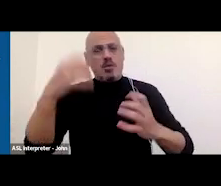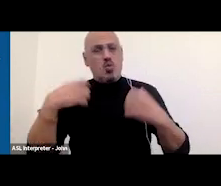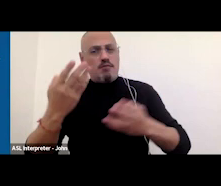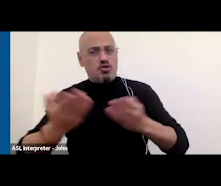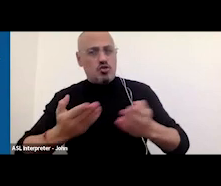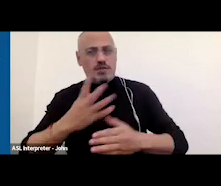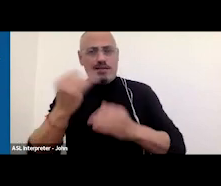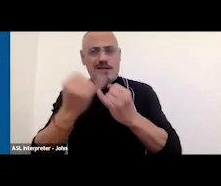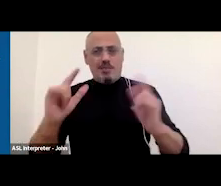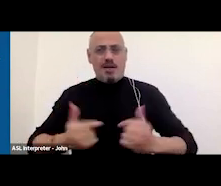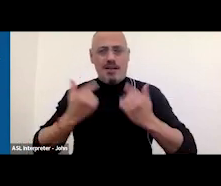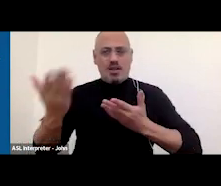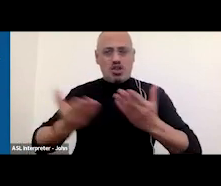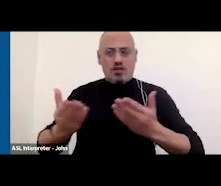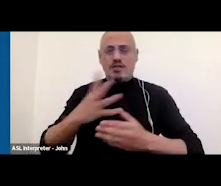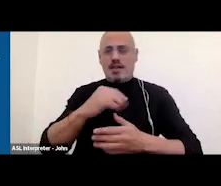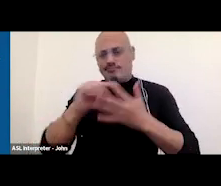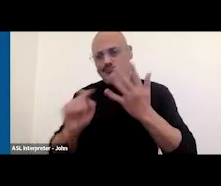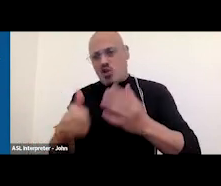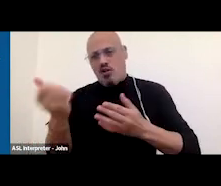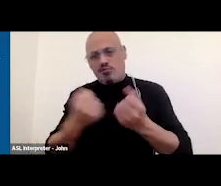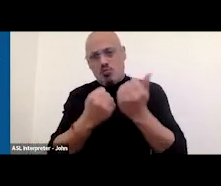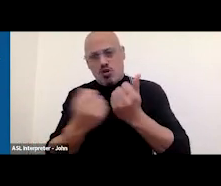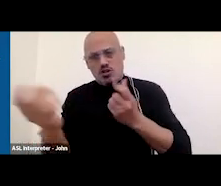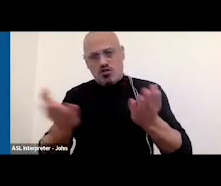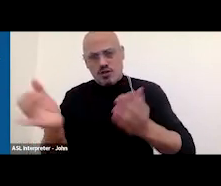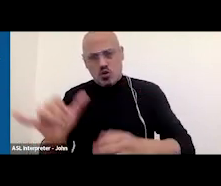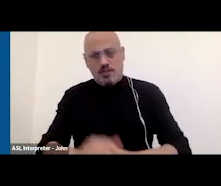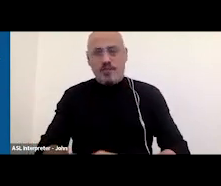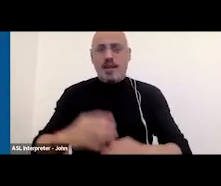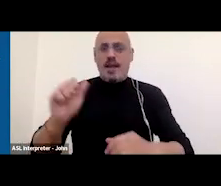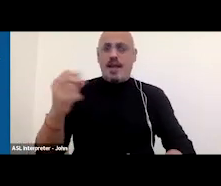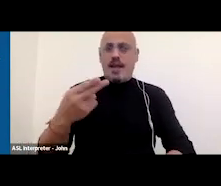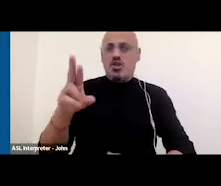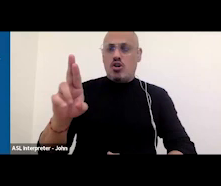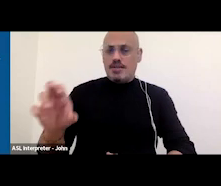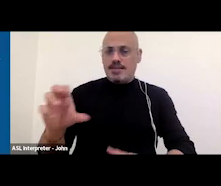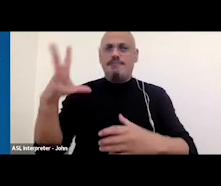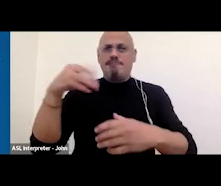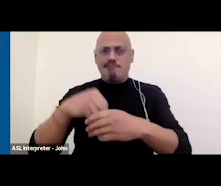independent living services, and other supportive services. The HSRC is a part of an inter-agency initiative